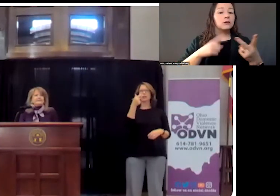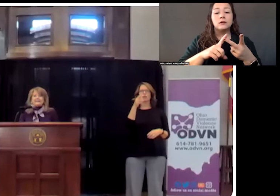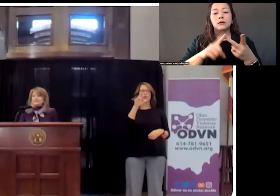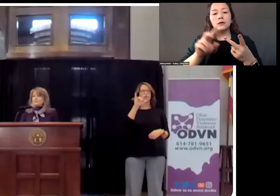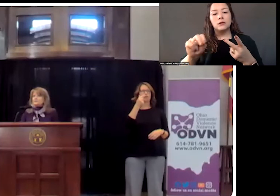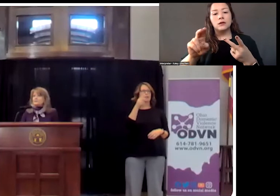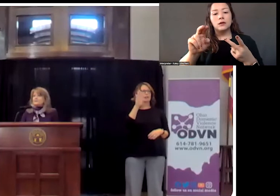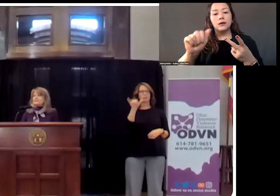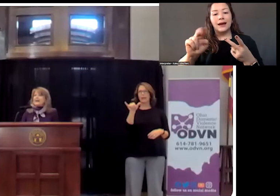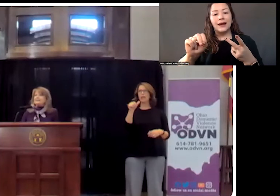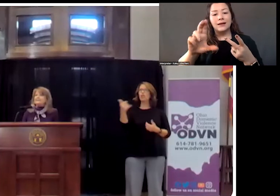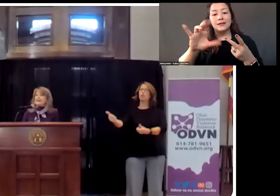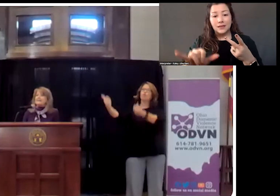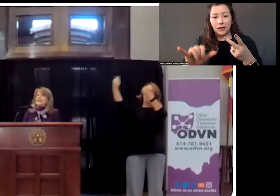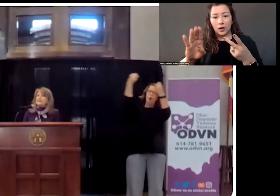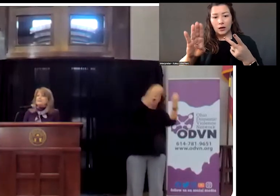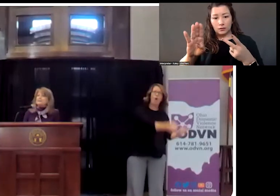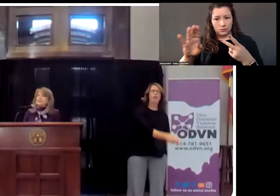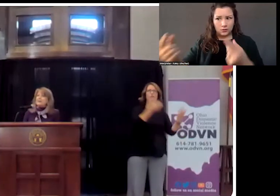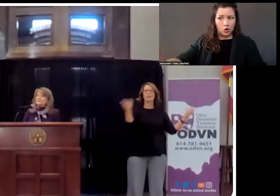Nancy, you drove into town today. Thank you so much.